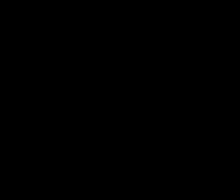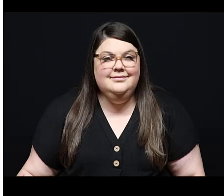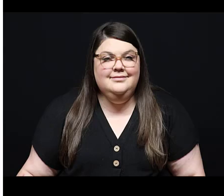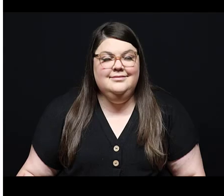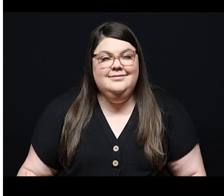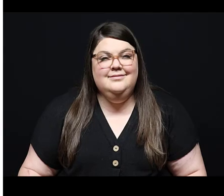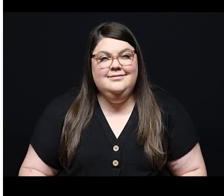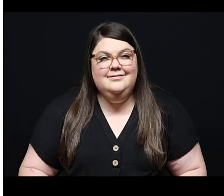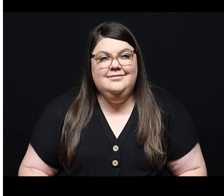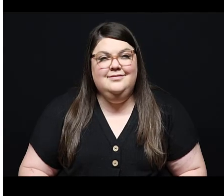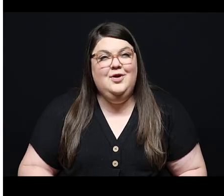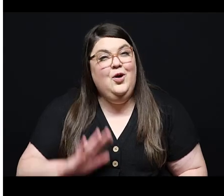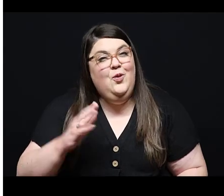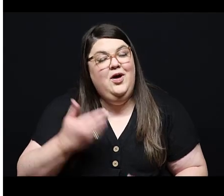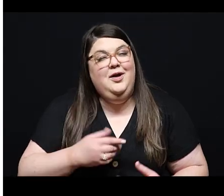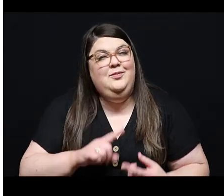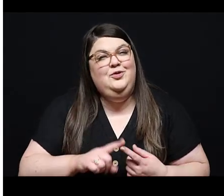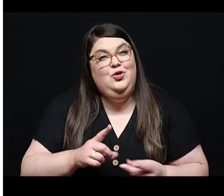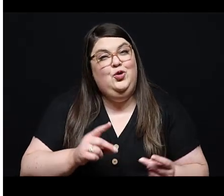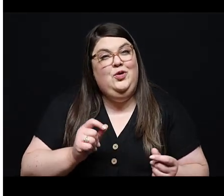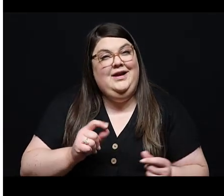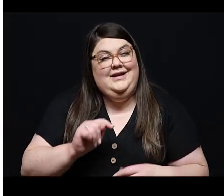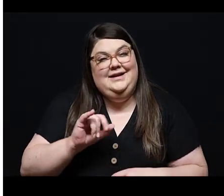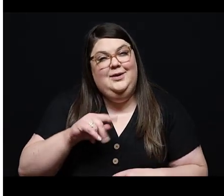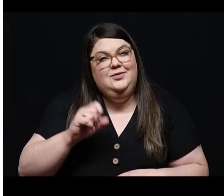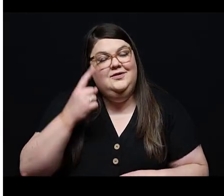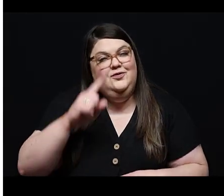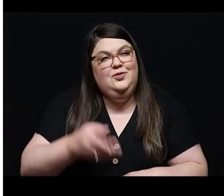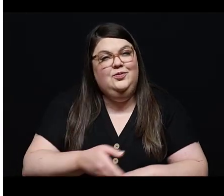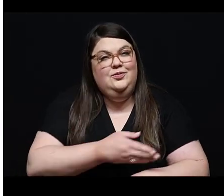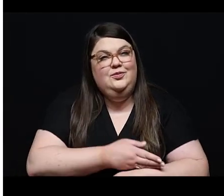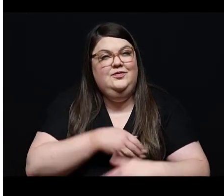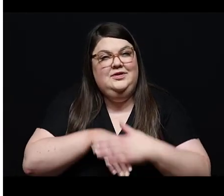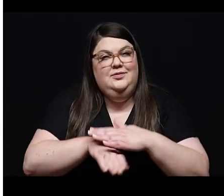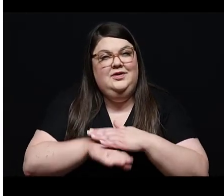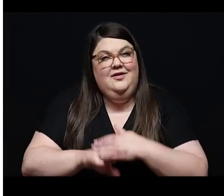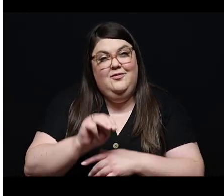[NARRATOR] Welcome to Quick Tips for Improving the Accessibility of Microsoft